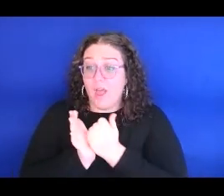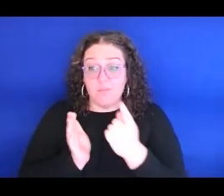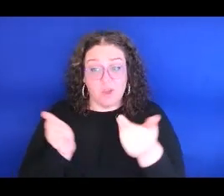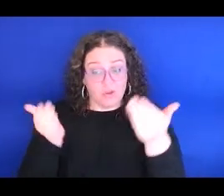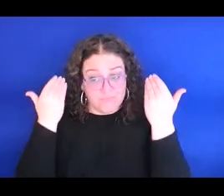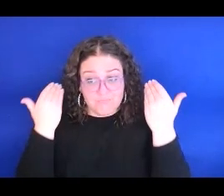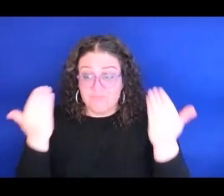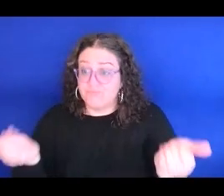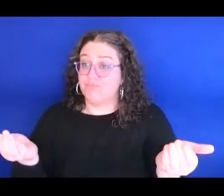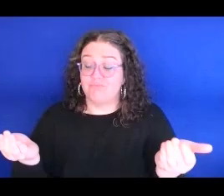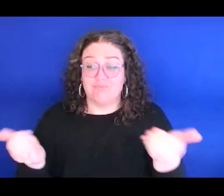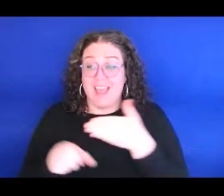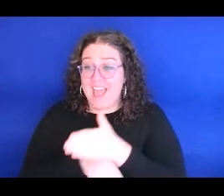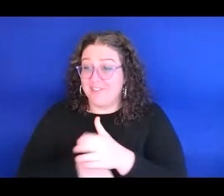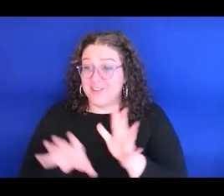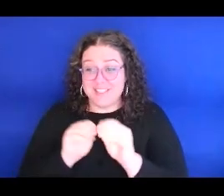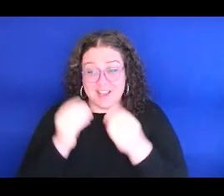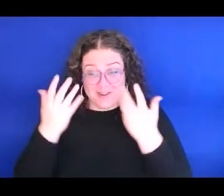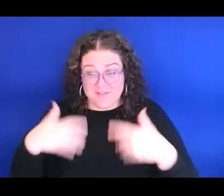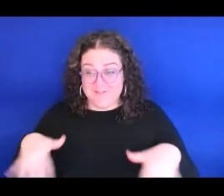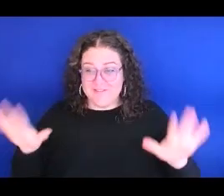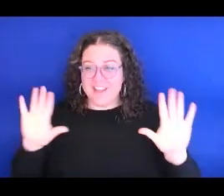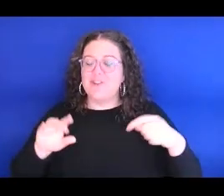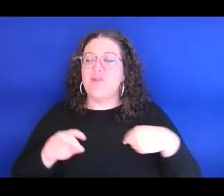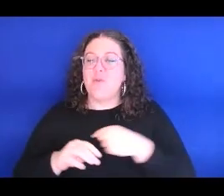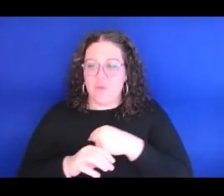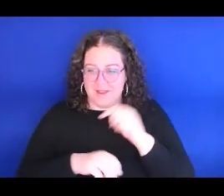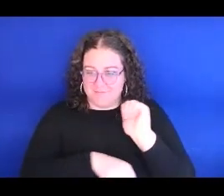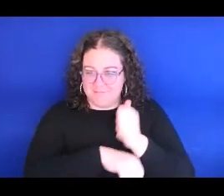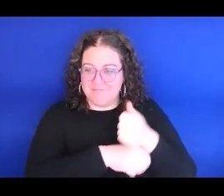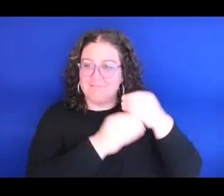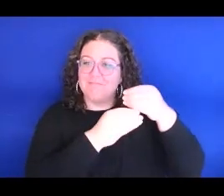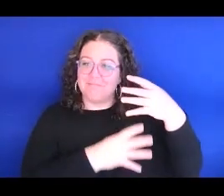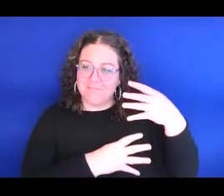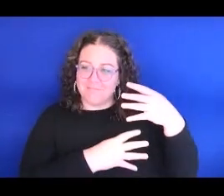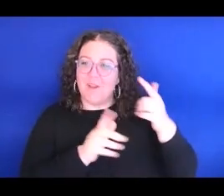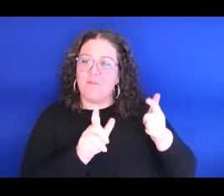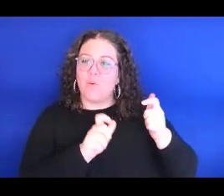this session, we’ve pulled together a set of quick links that connect directly to the